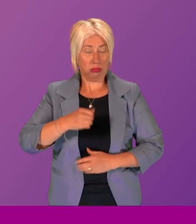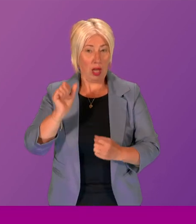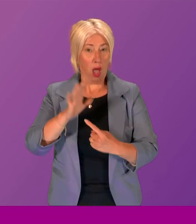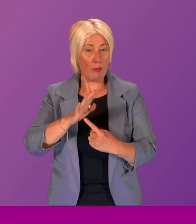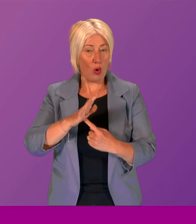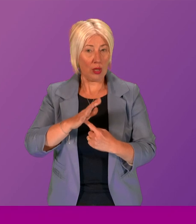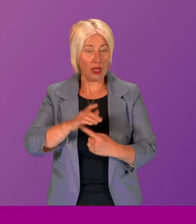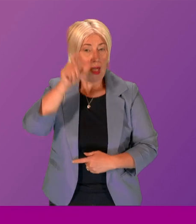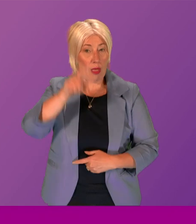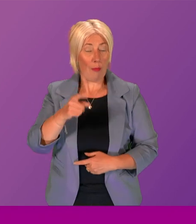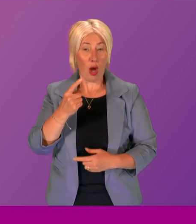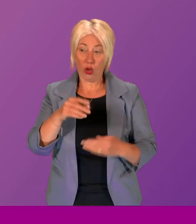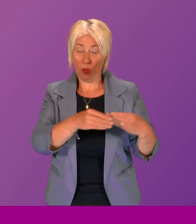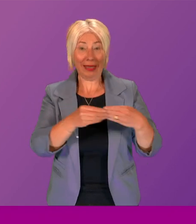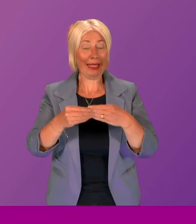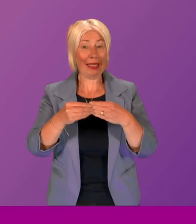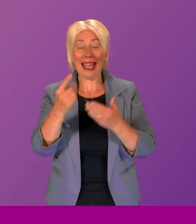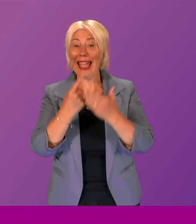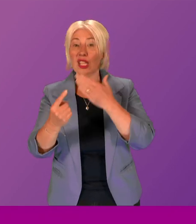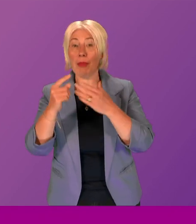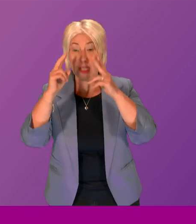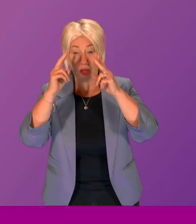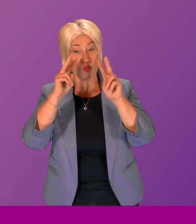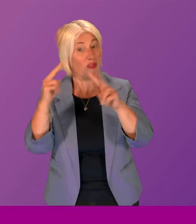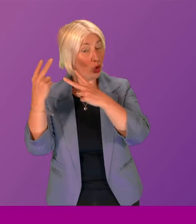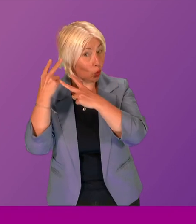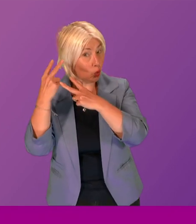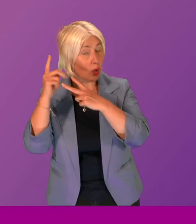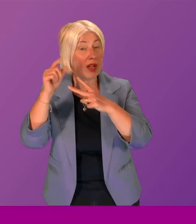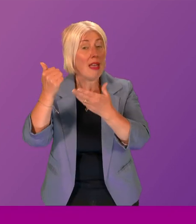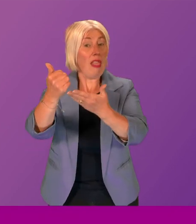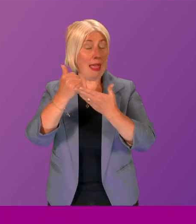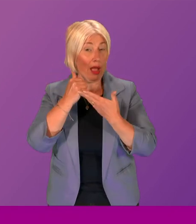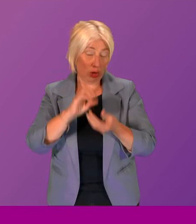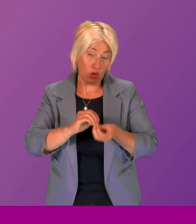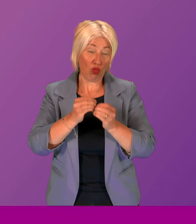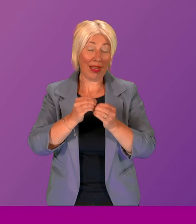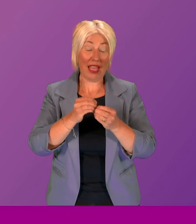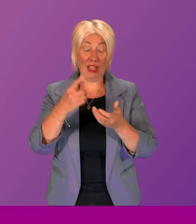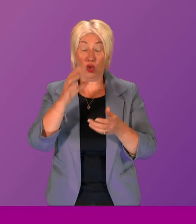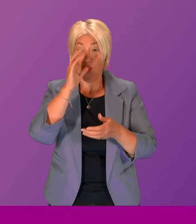who led the independent review that helped us to develop the hate crime act, said: